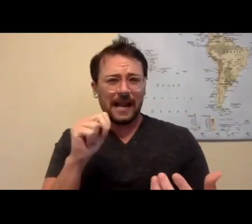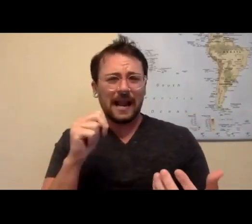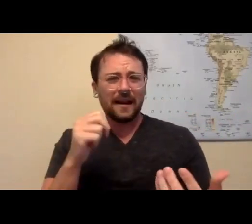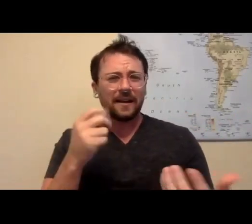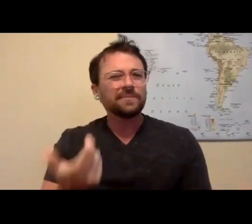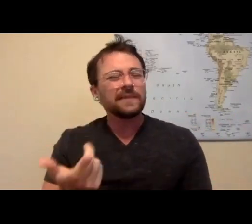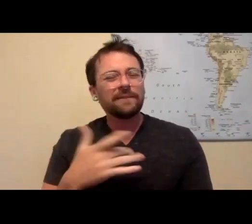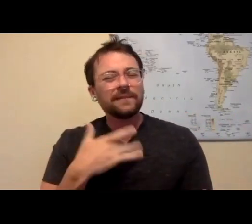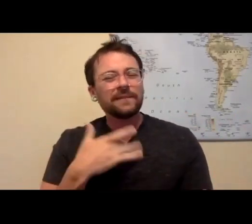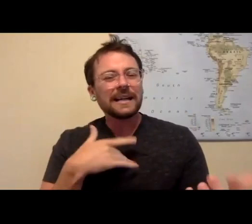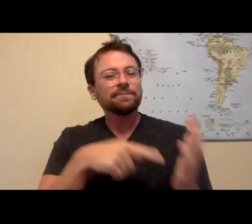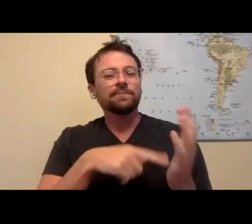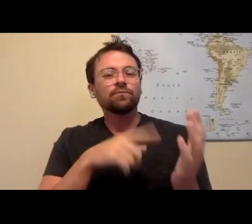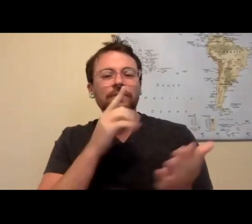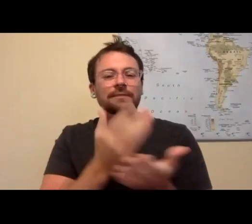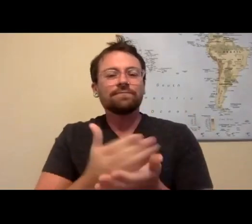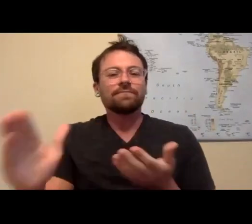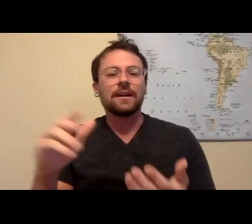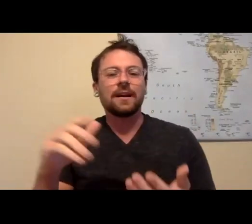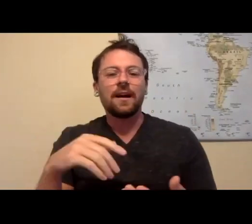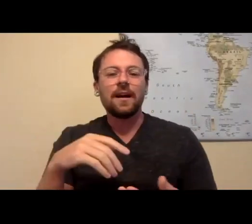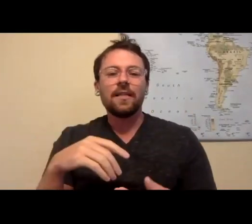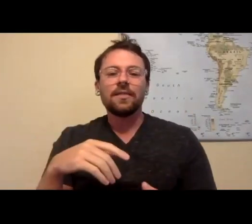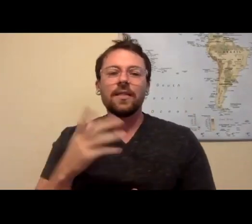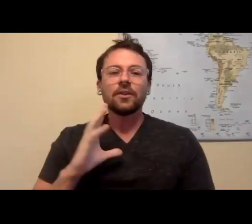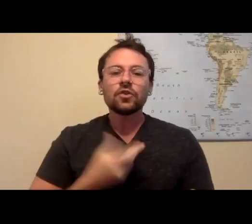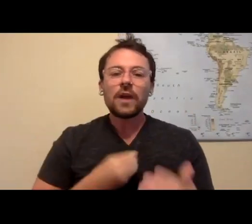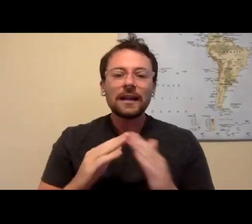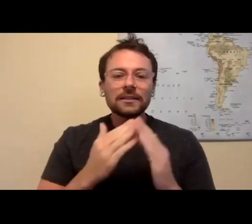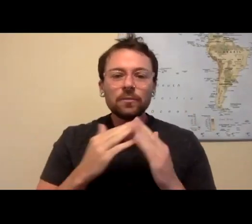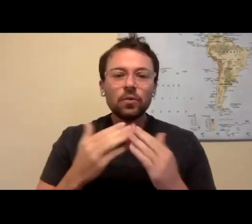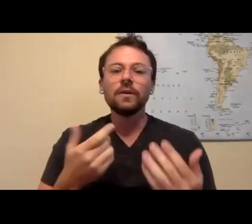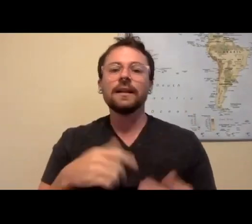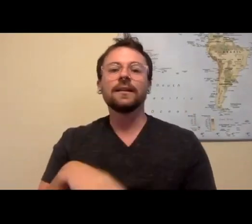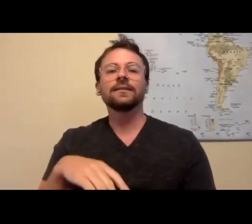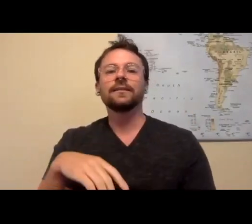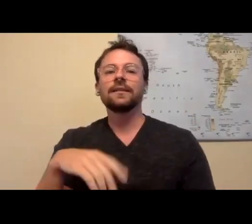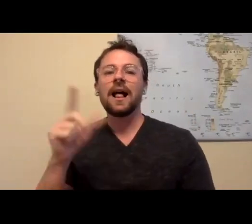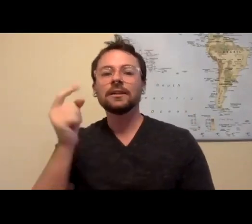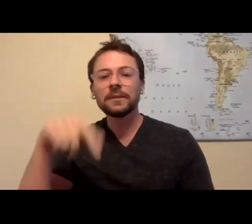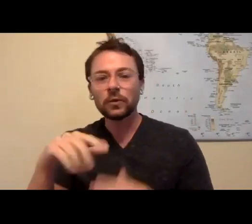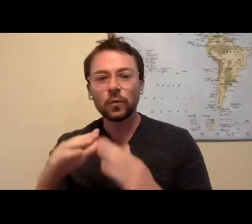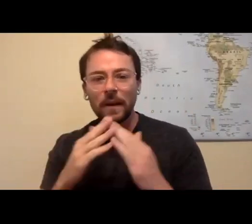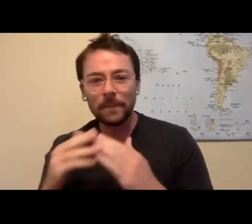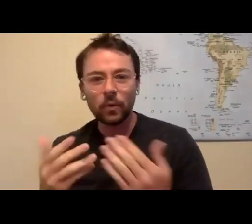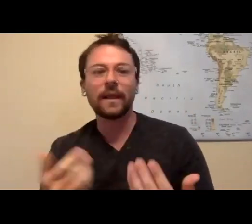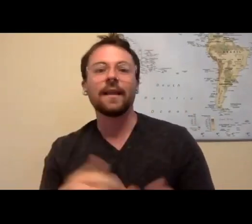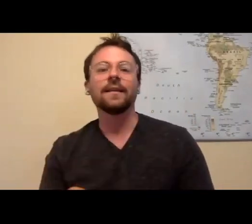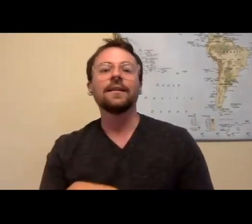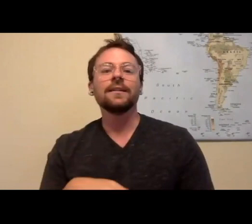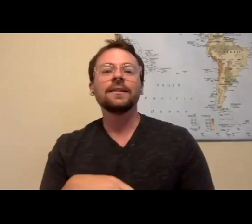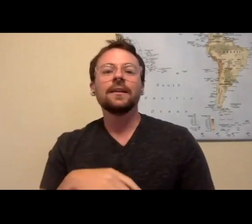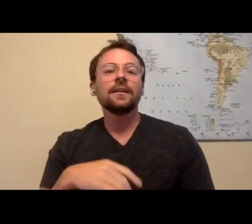If our curriculum doesn't talk about LGBTQIA people, then we're marginalizing those students